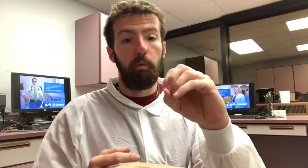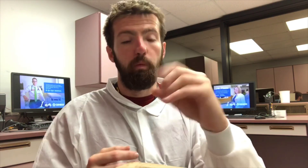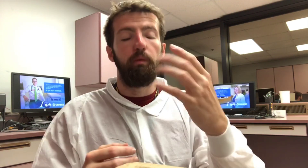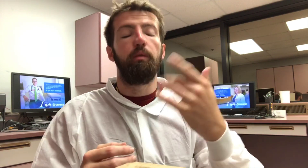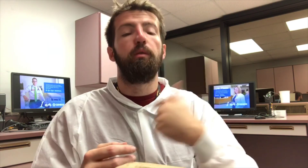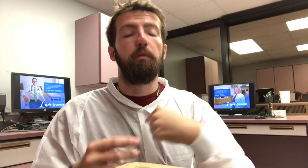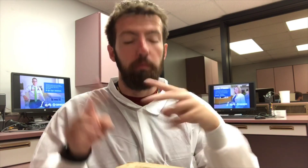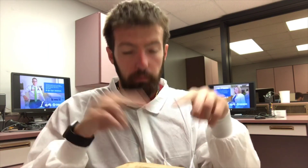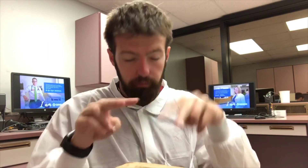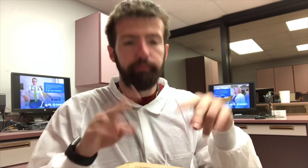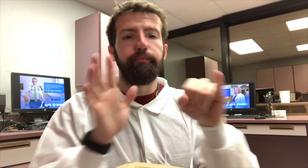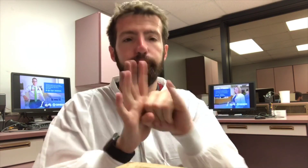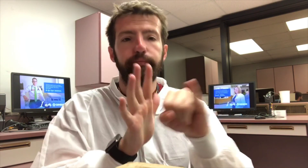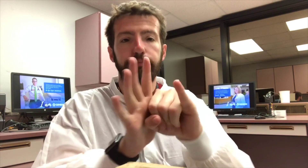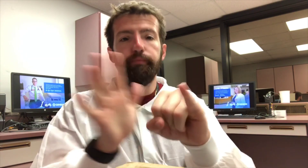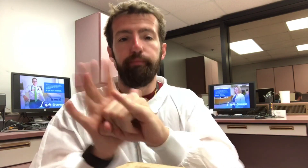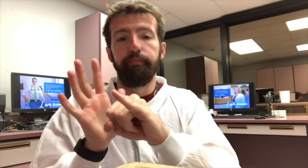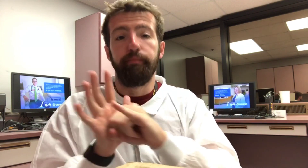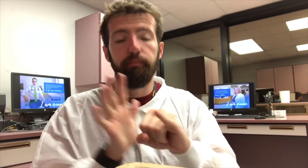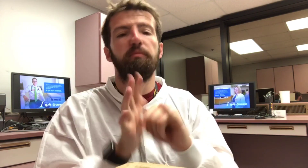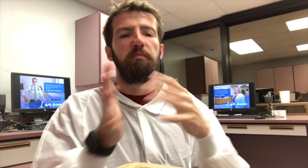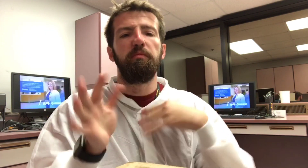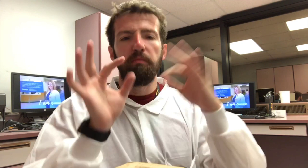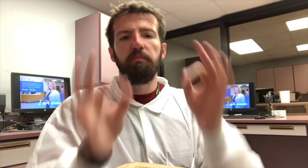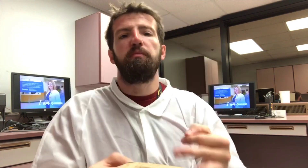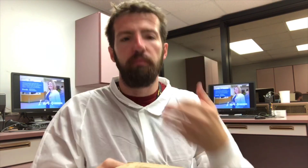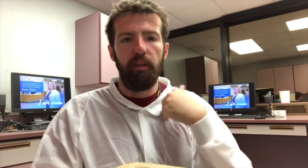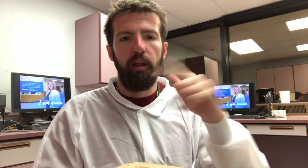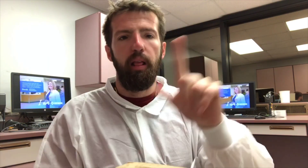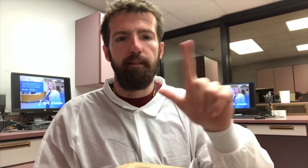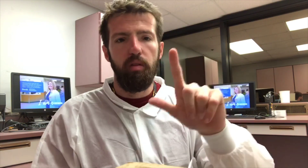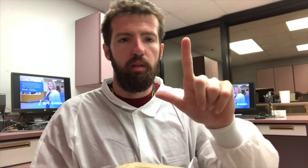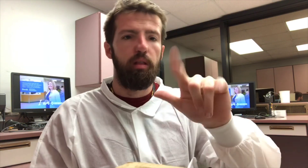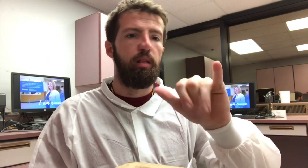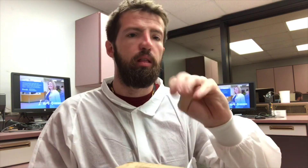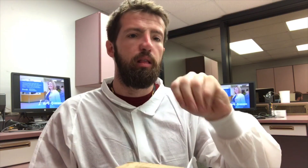and after looking at it, I have determined that they were lymphocytes.